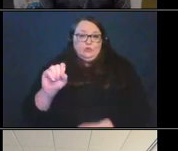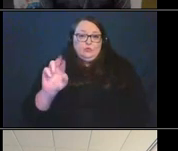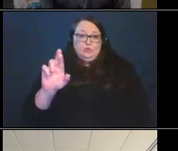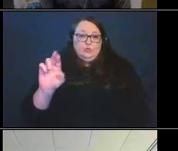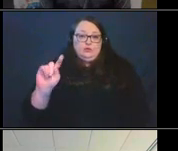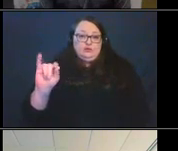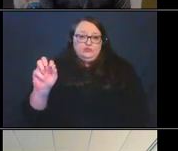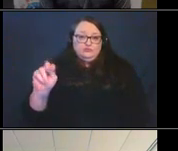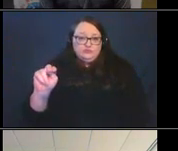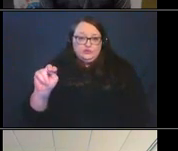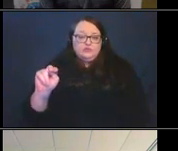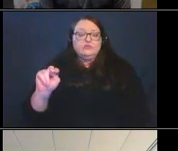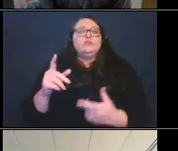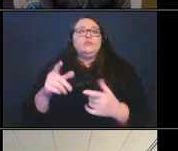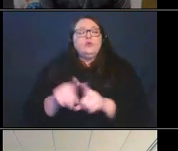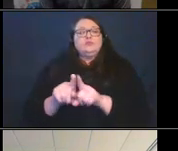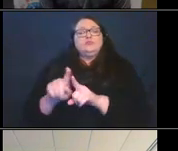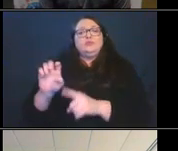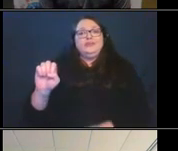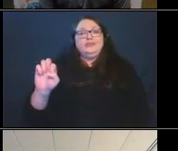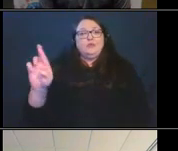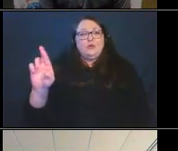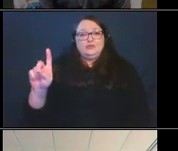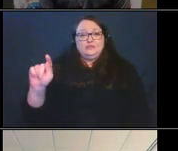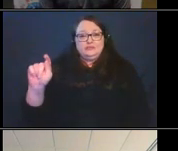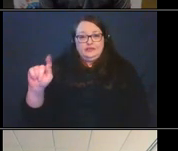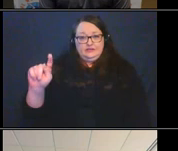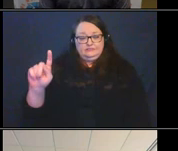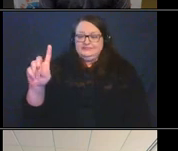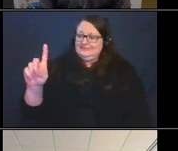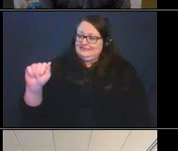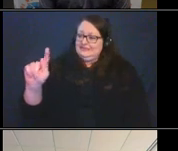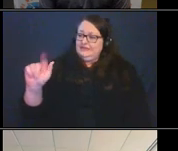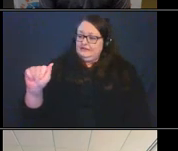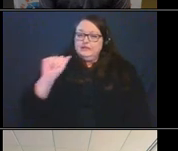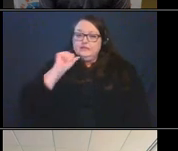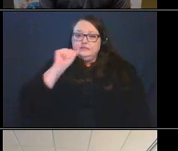emergency room data does not go into the model or creating the heat-health impact information,